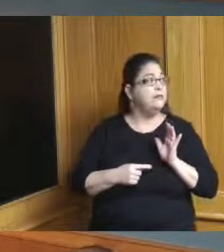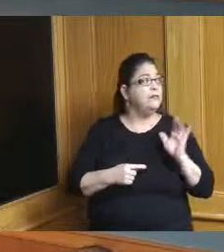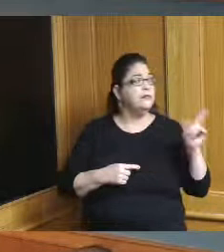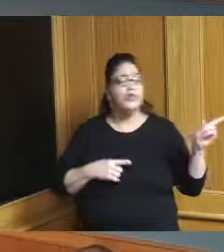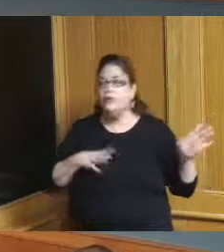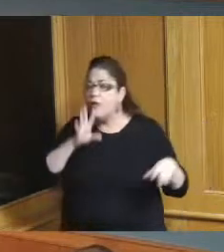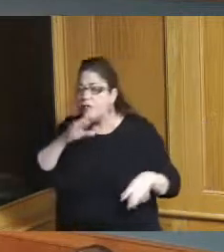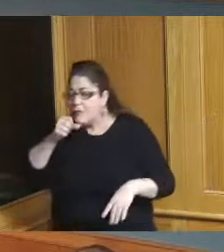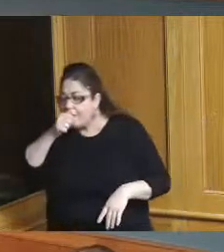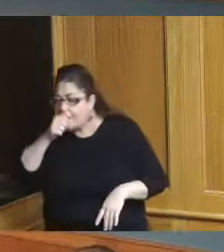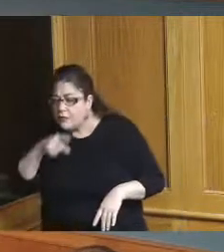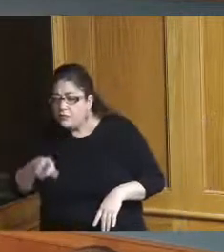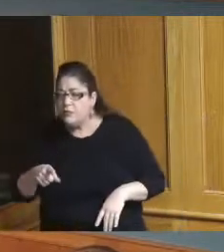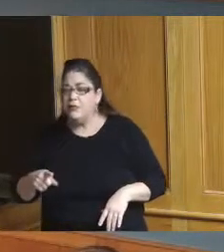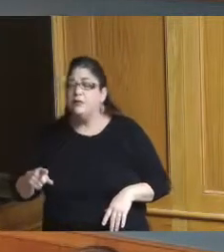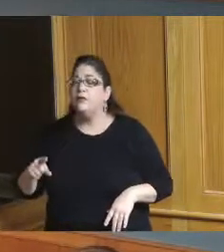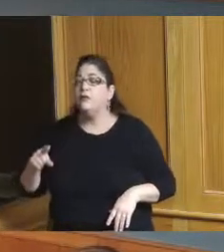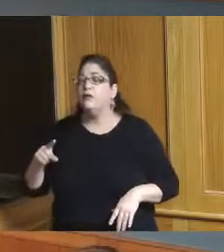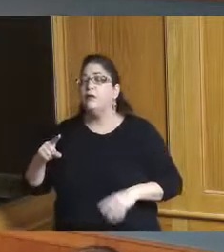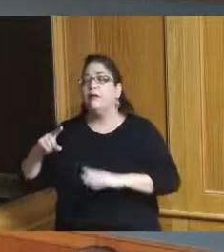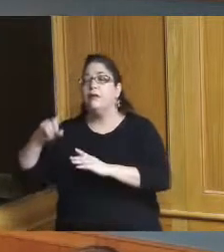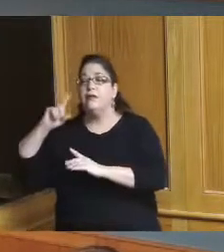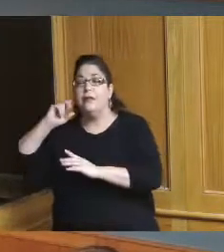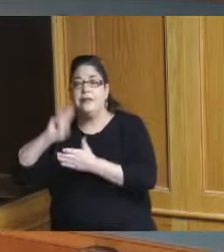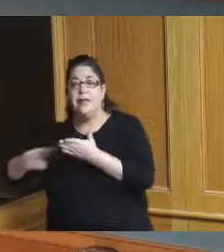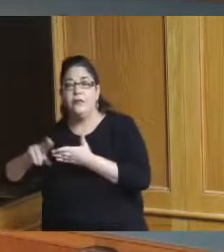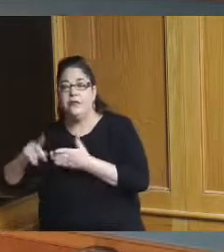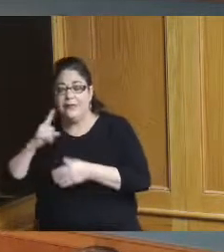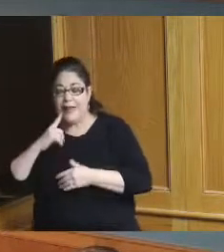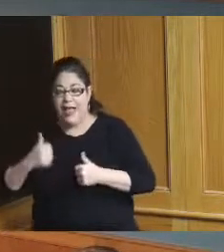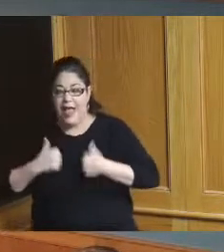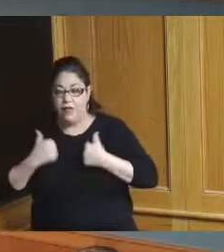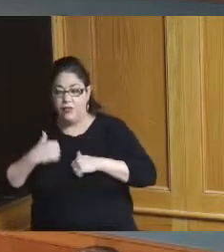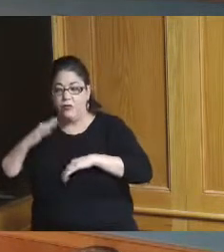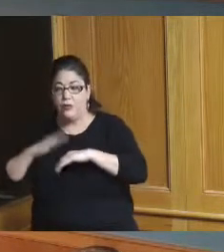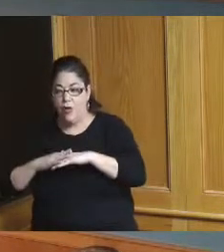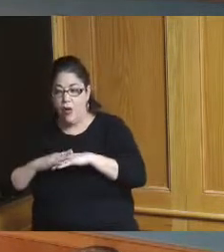usually the addresses are on the resolution and I send them a copy of the resolution